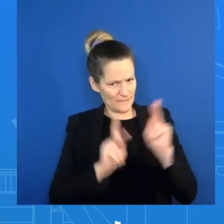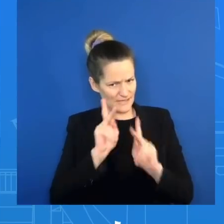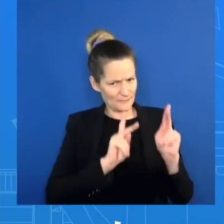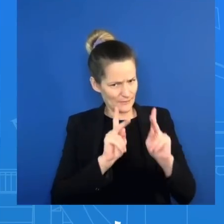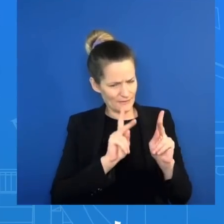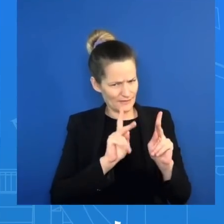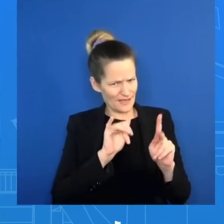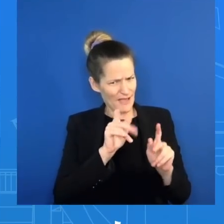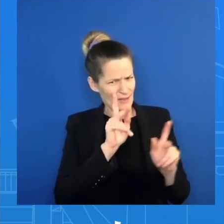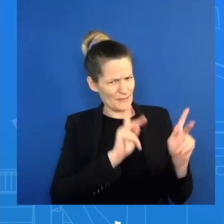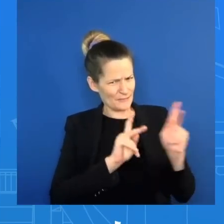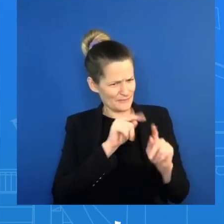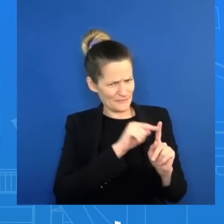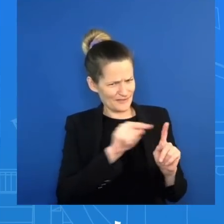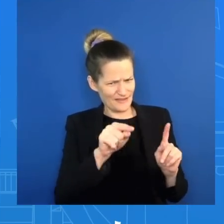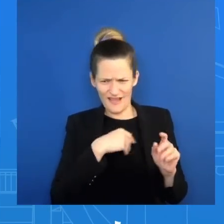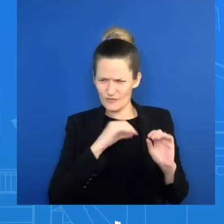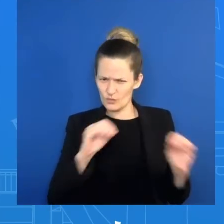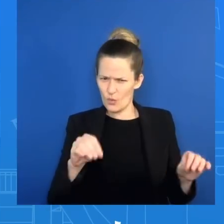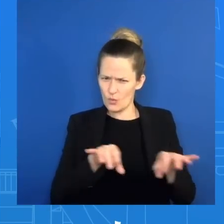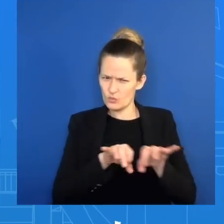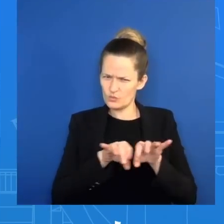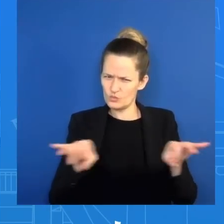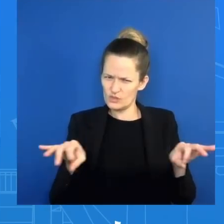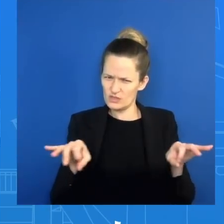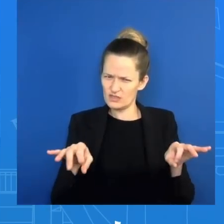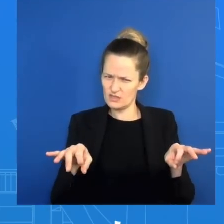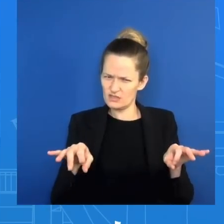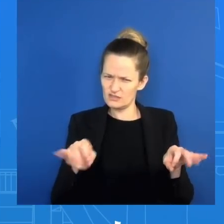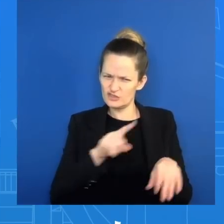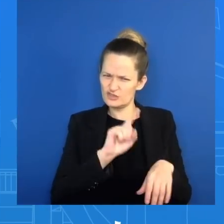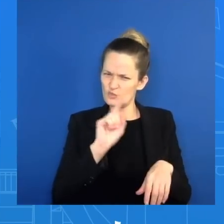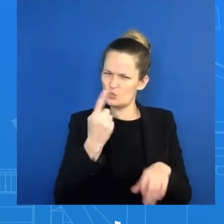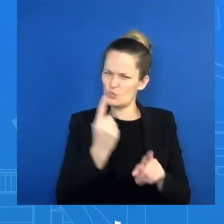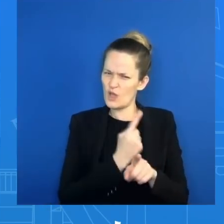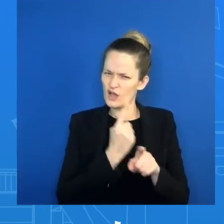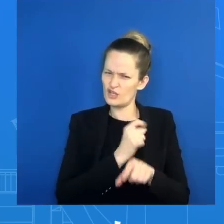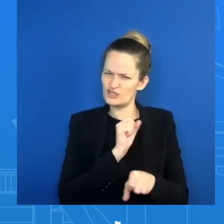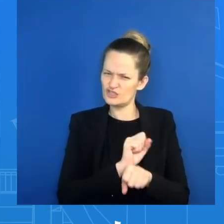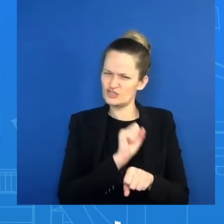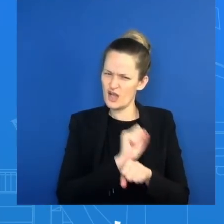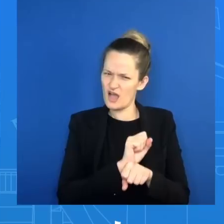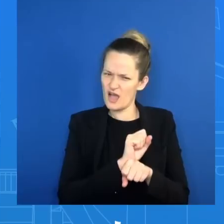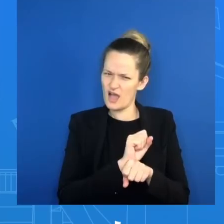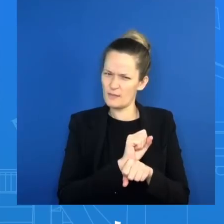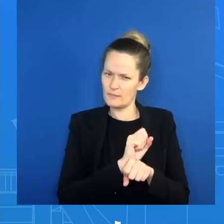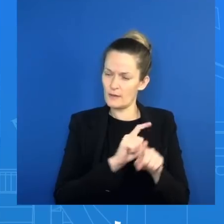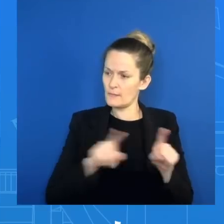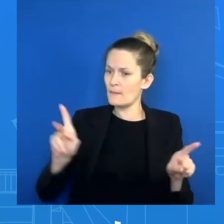But, you know, beyond that, there are critics who are saying that this is not about the pandemic, it's not about those conditions,